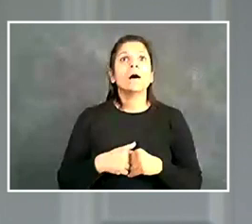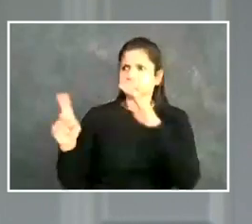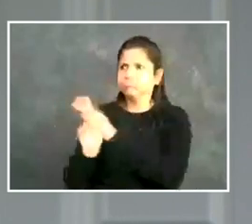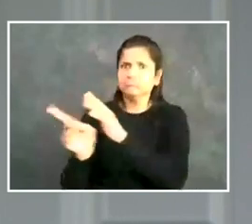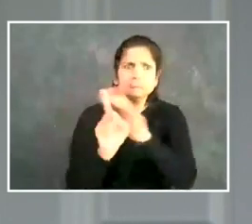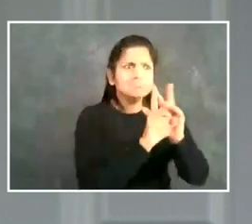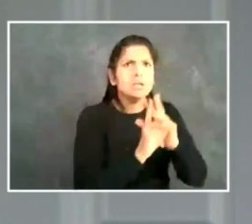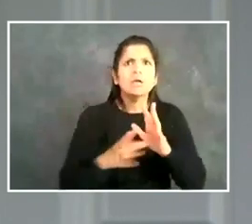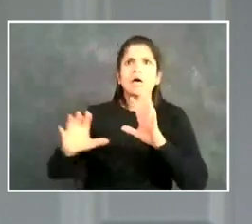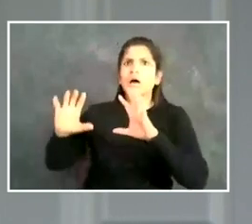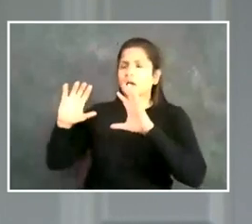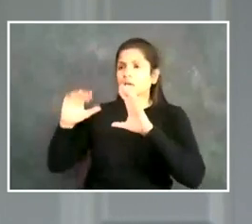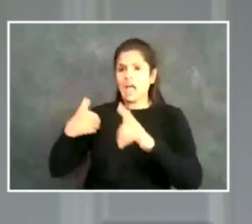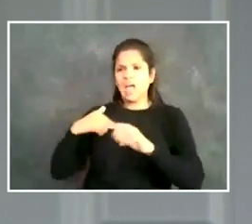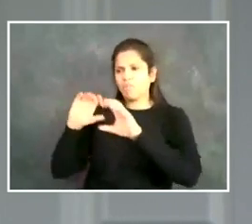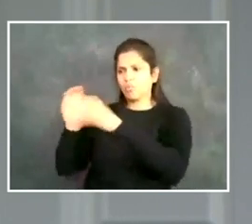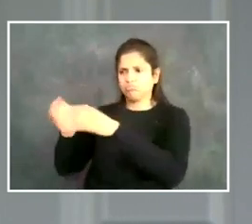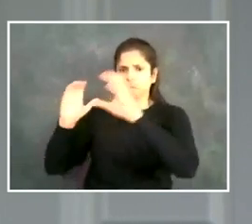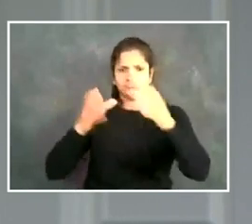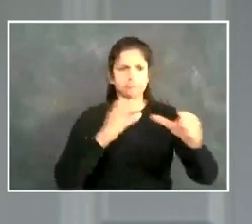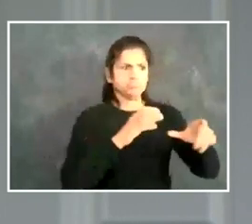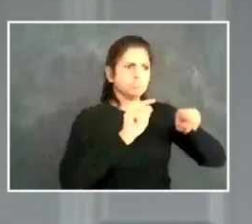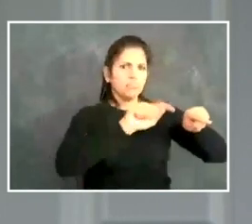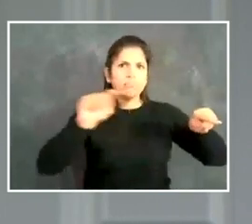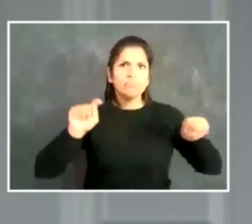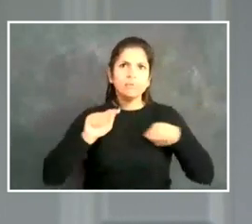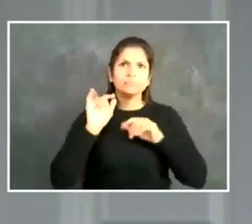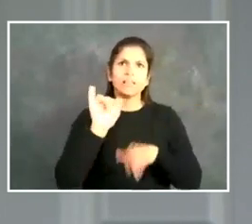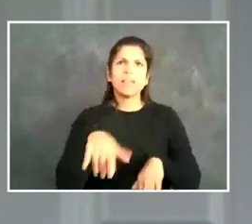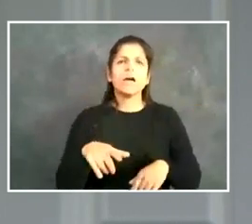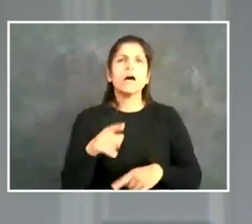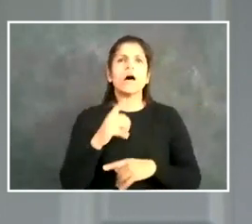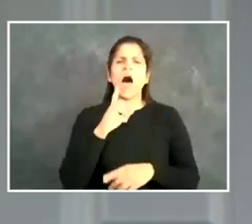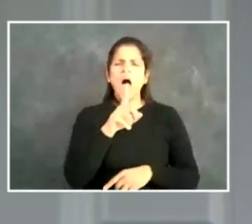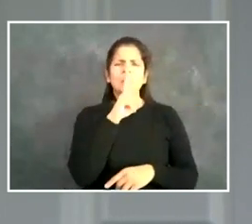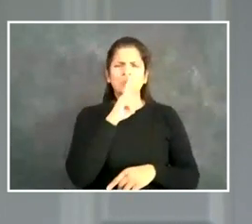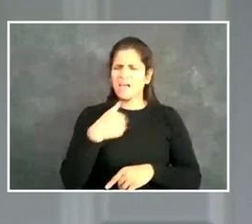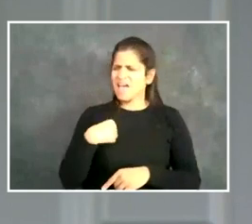A VARIETY OF CIRCUMSTANCES. ARRESTS ARE THE FAR EXTREME AND